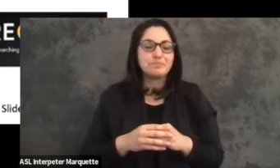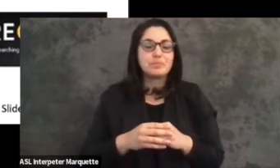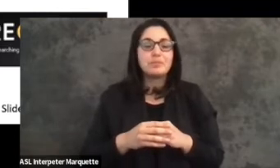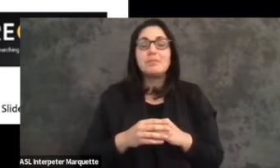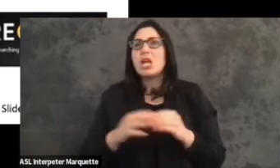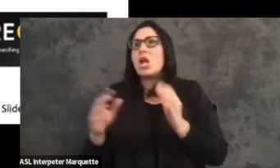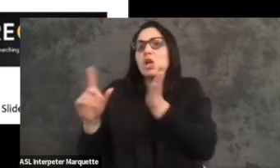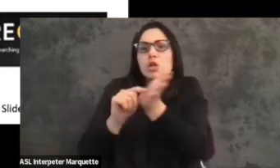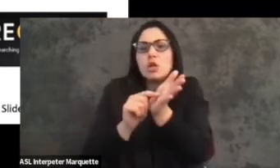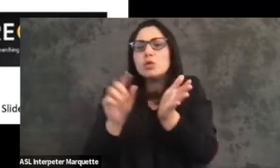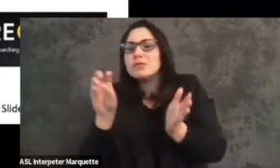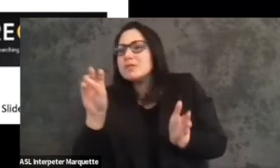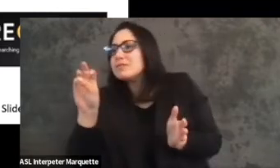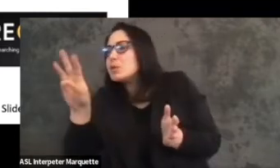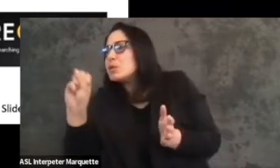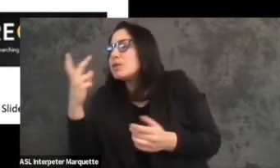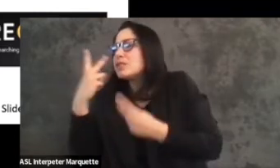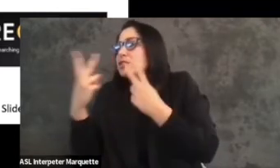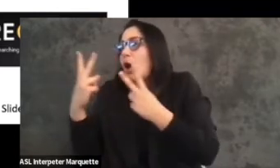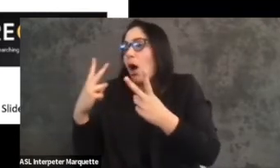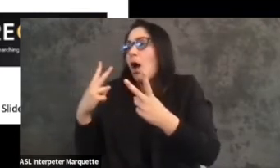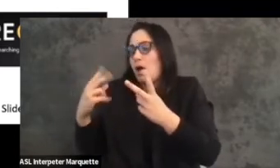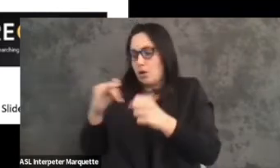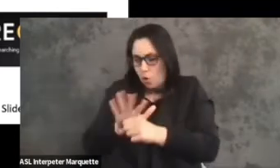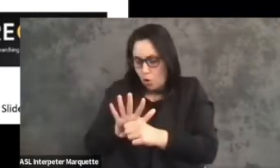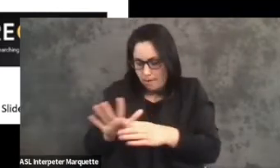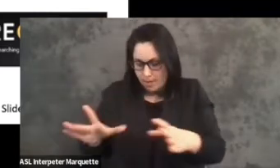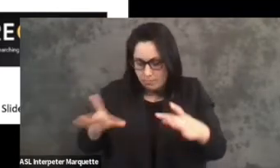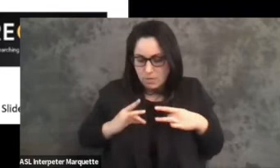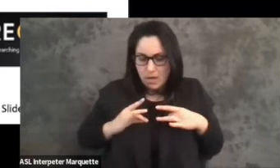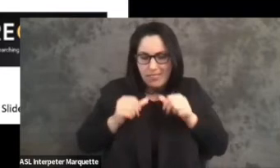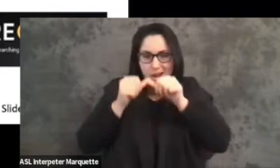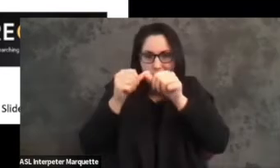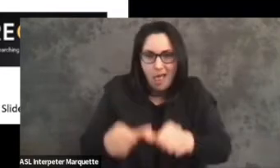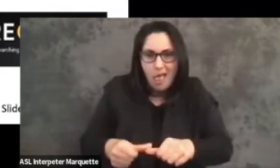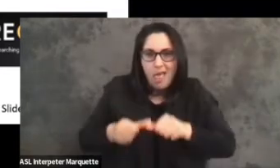first few months of the pandemic many reports emerged really on social media and in the